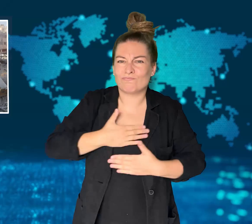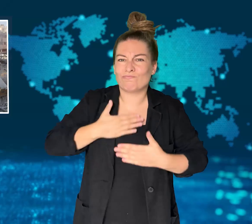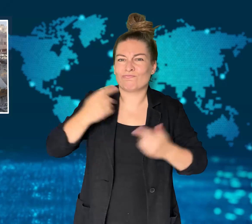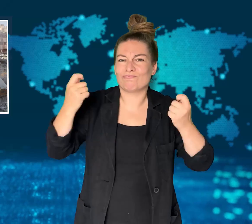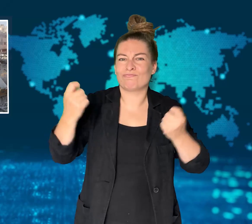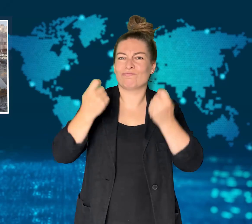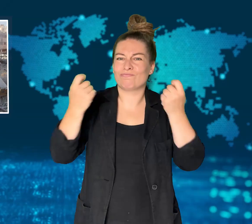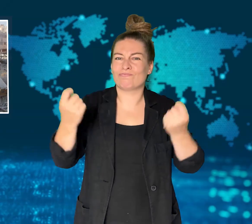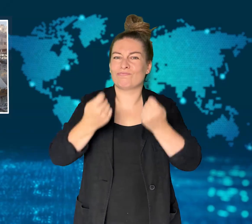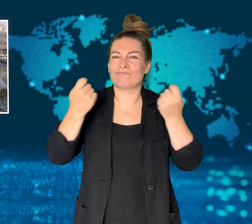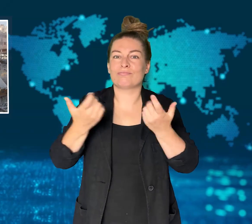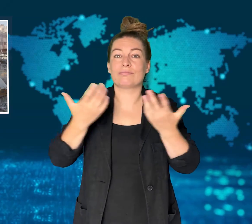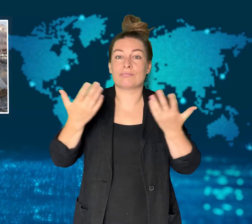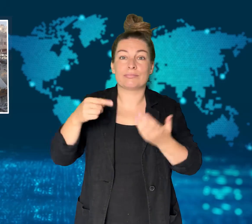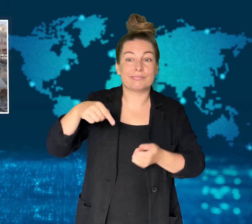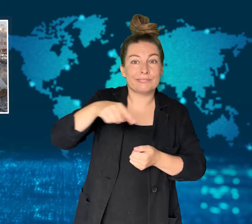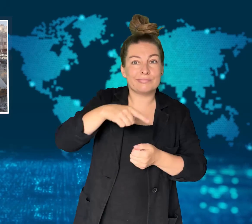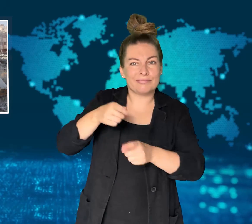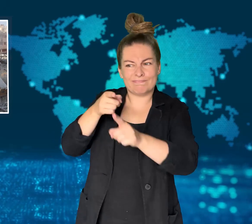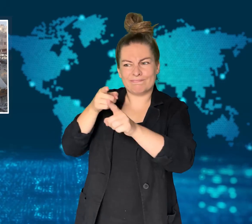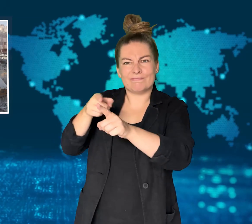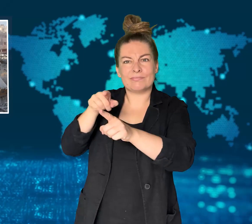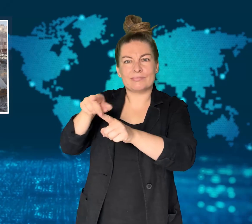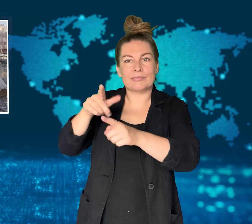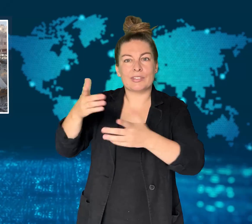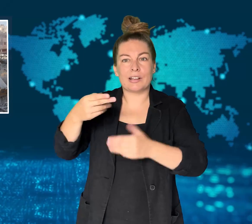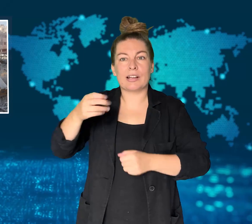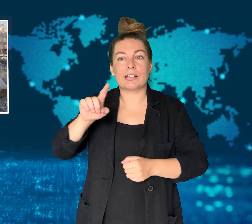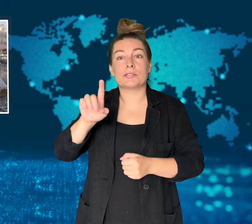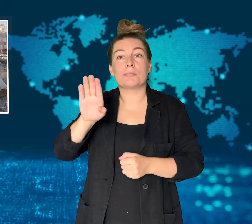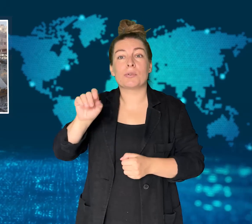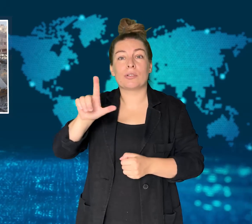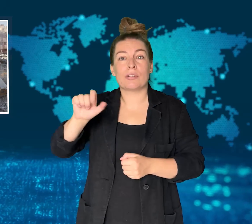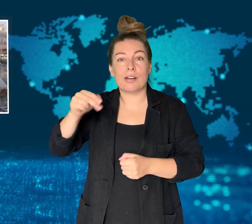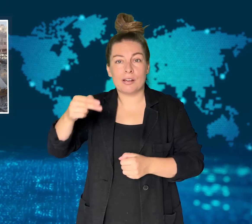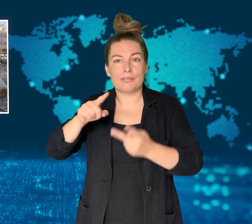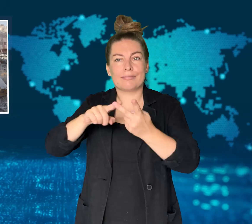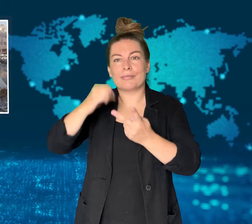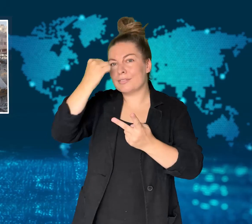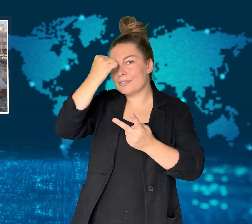the increased attacks have ruined any chance for a deal with Hamas.